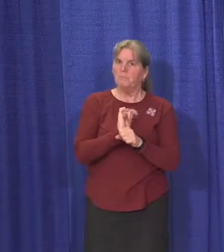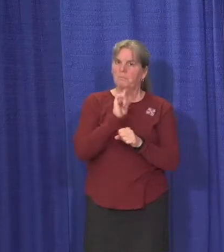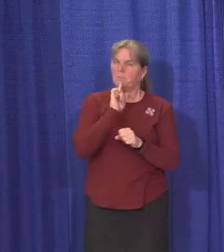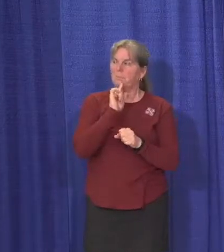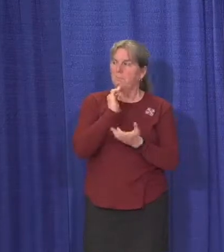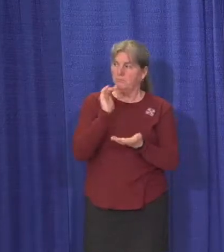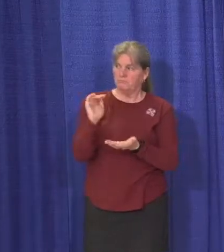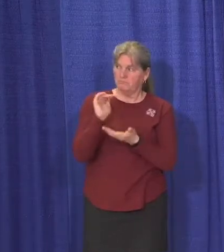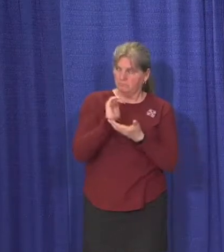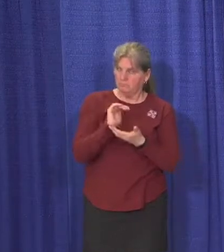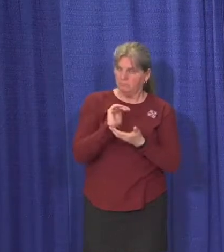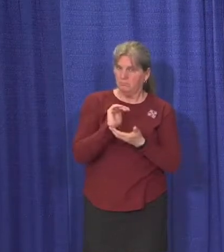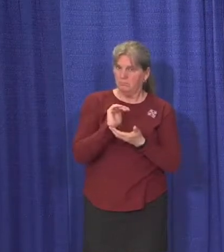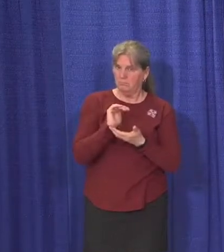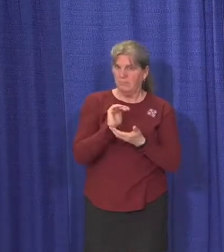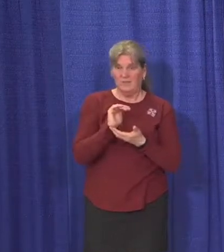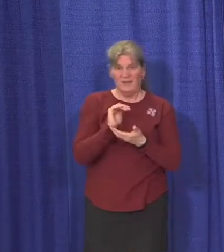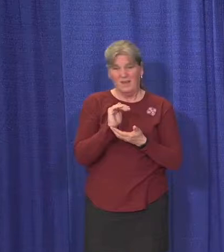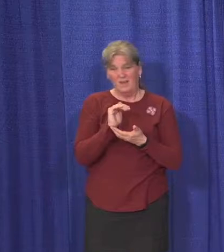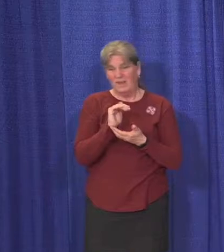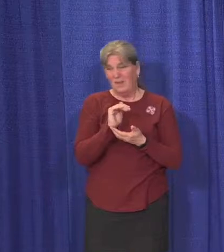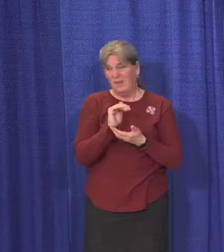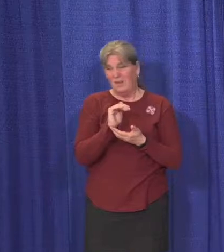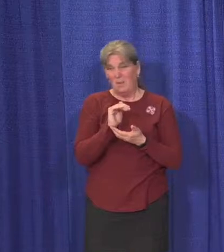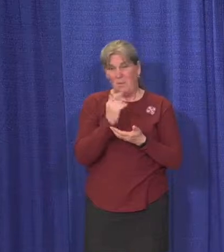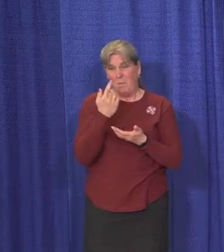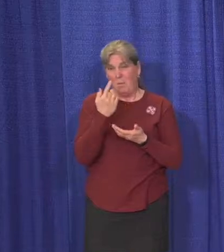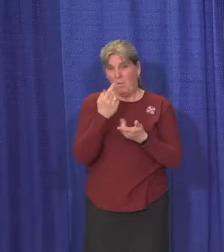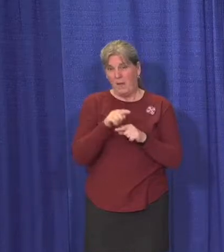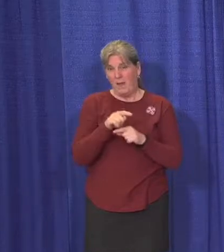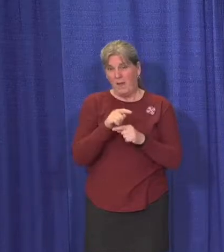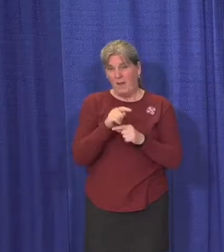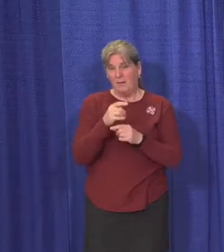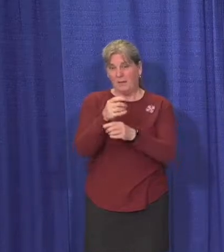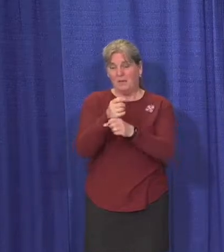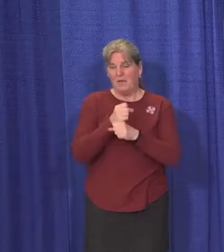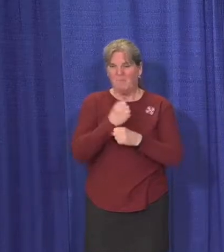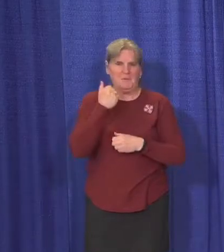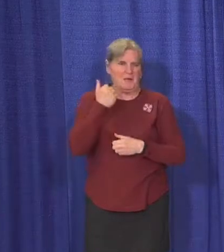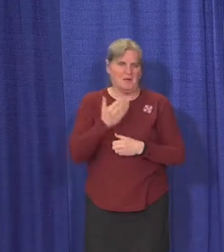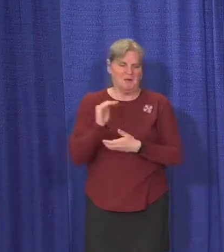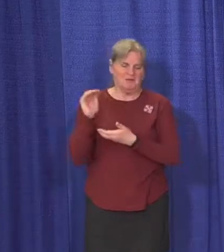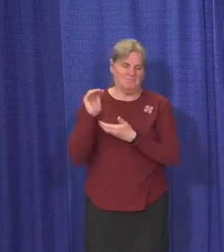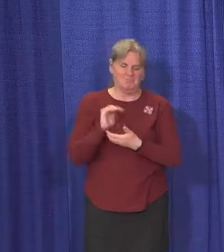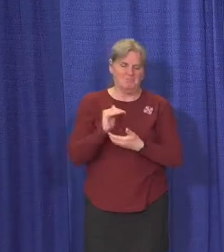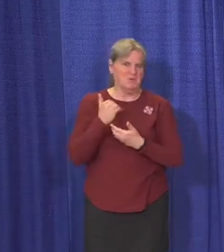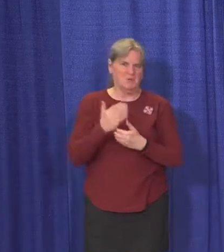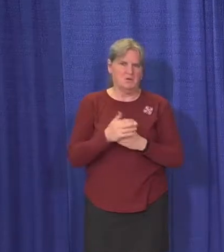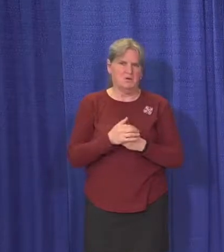our supply but the actual -- I don't have that information on